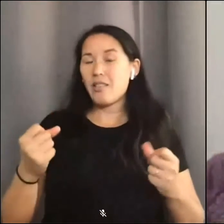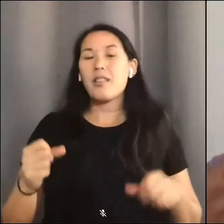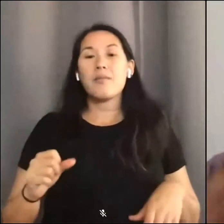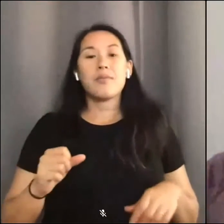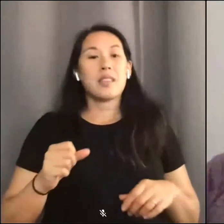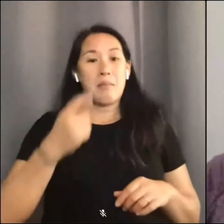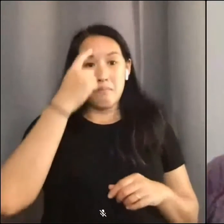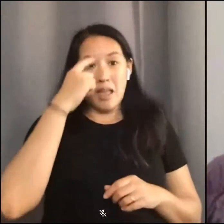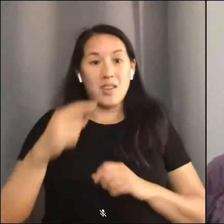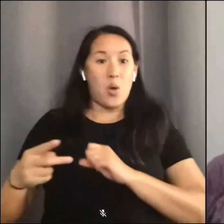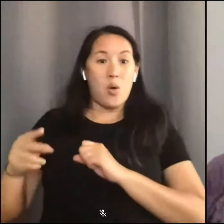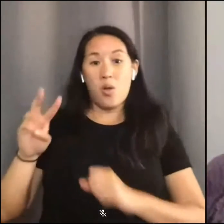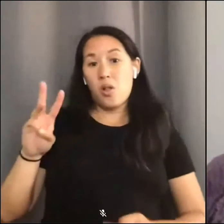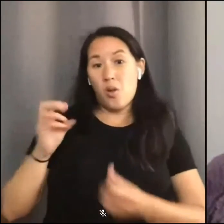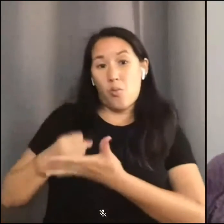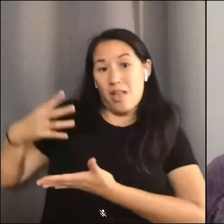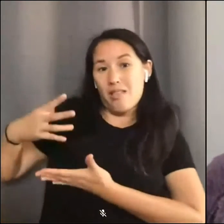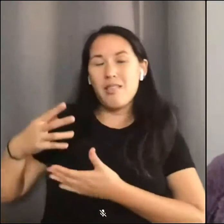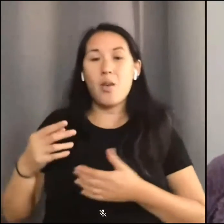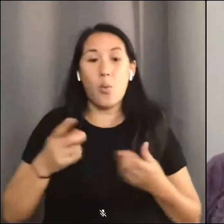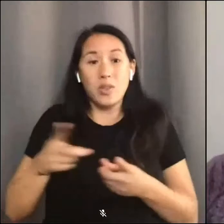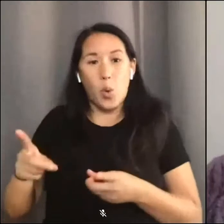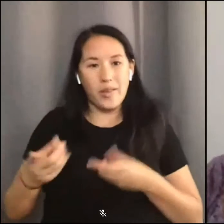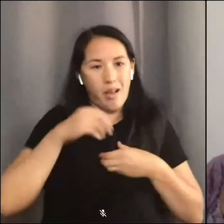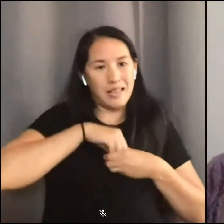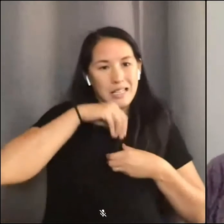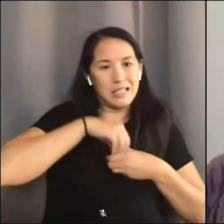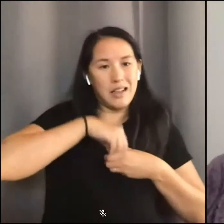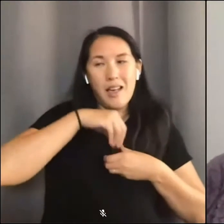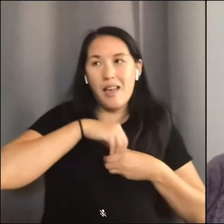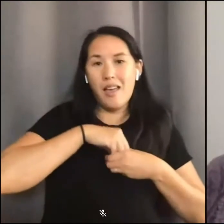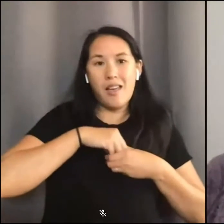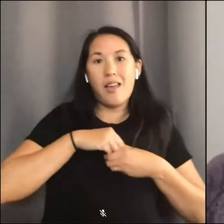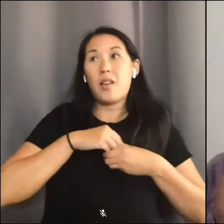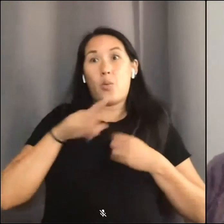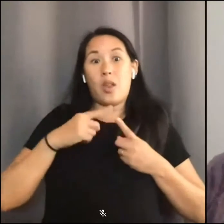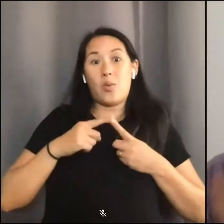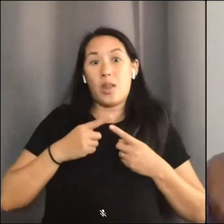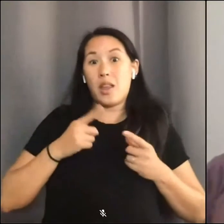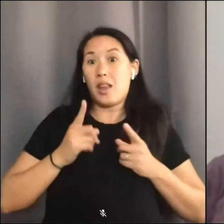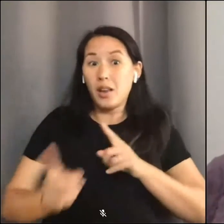and what we have going on inside as a human showing up to a place of business impacts every